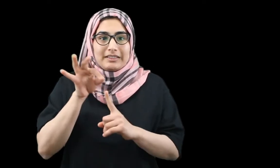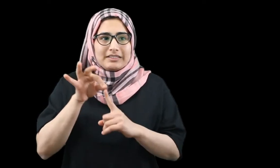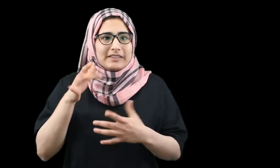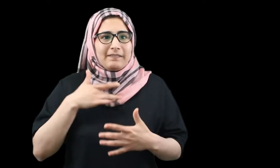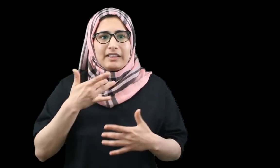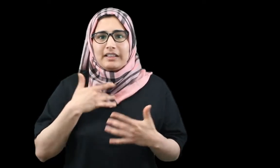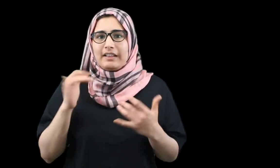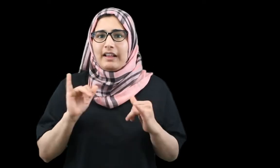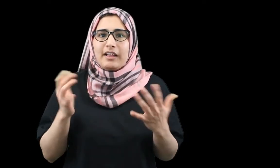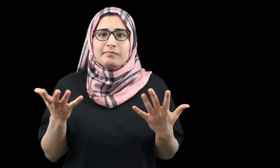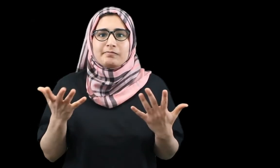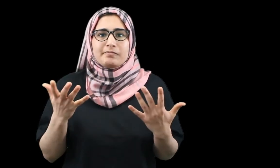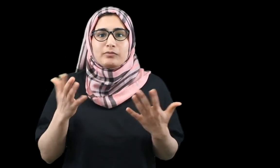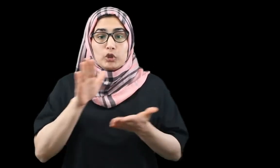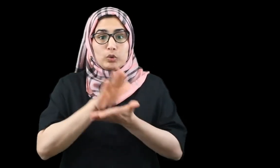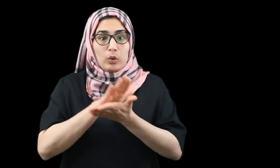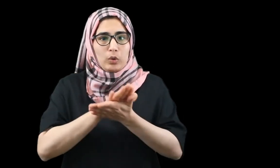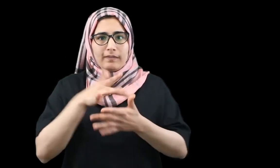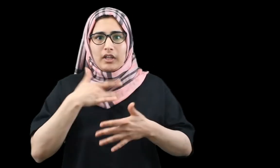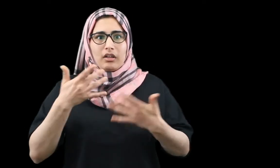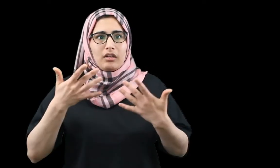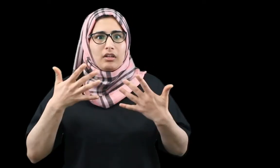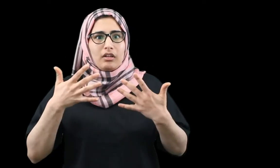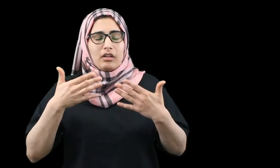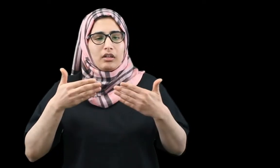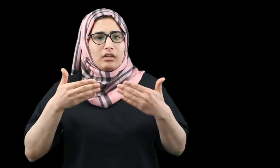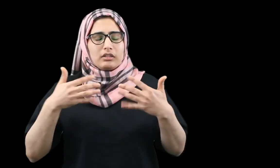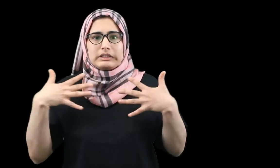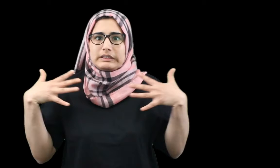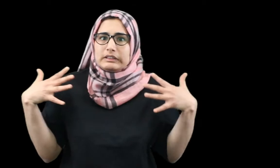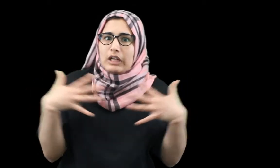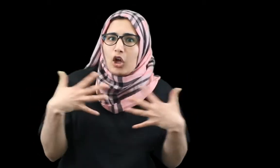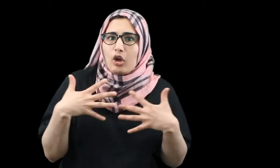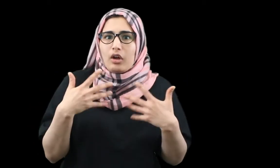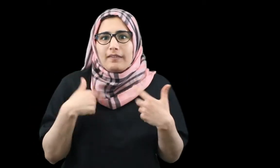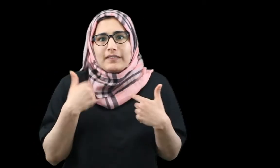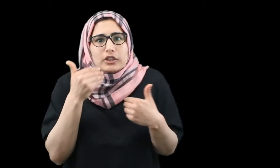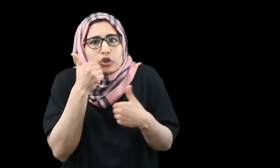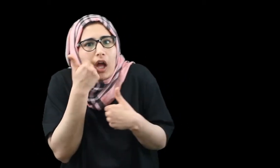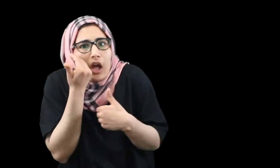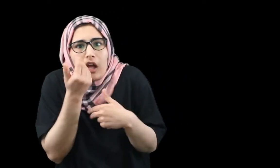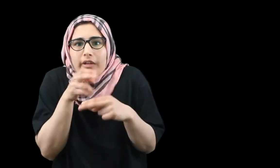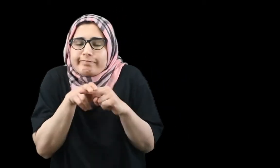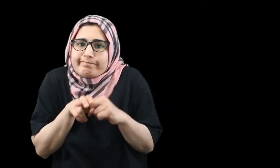In Pakistan I was afraid when I was in school.